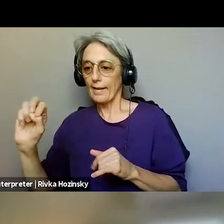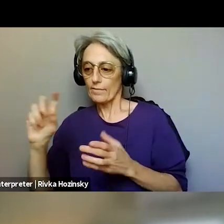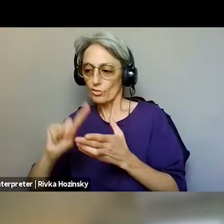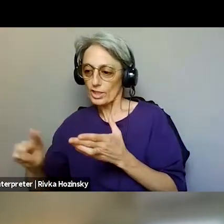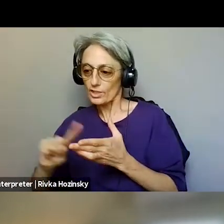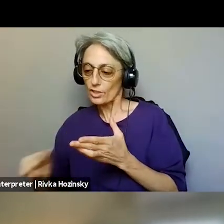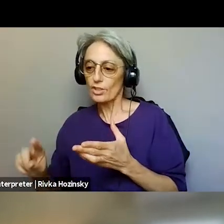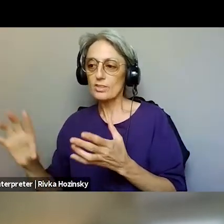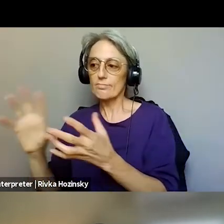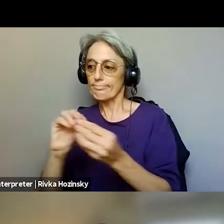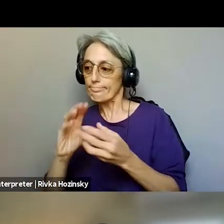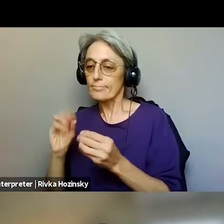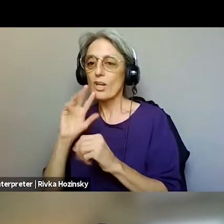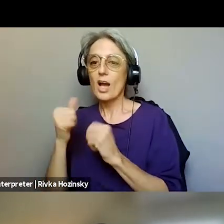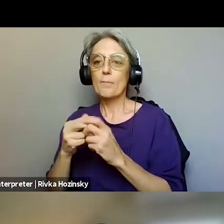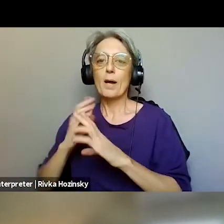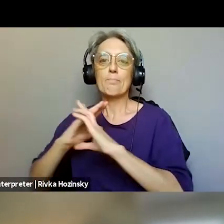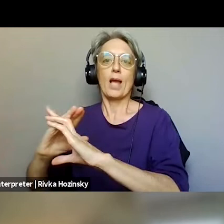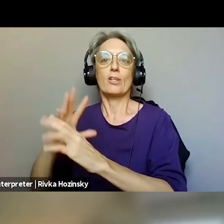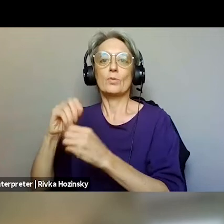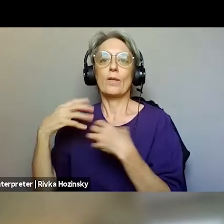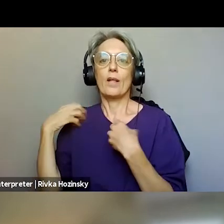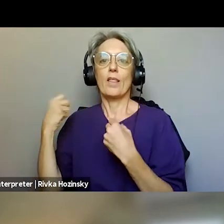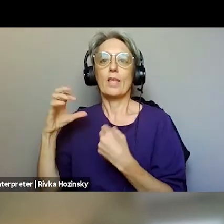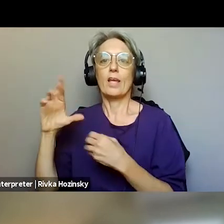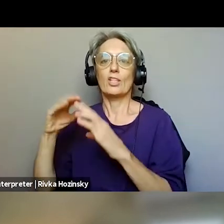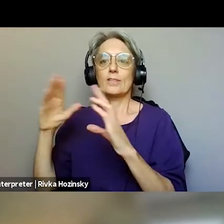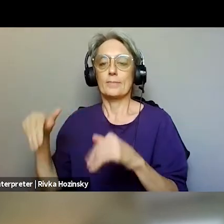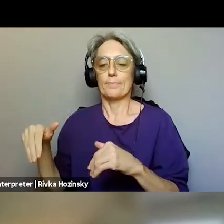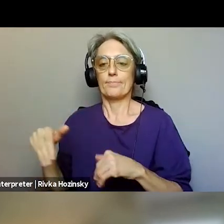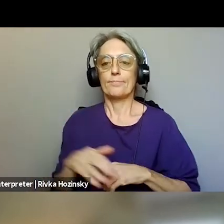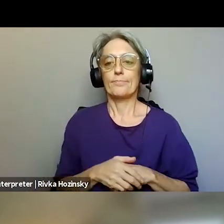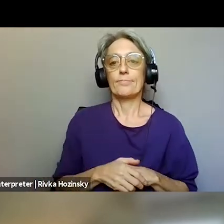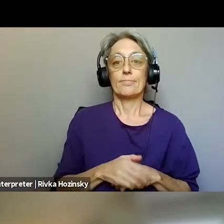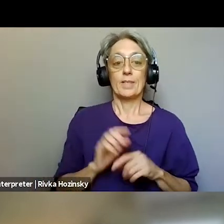to health care but from a quantitative perspective we really haven't connected the two together. We